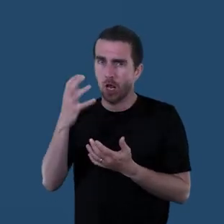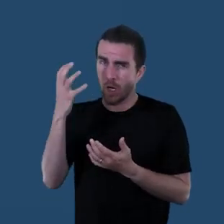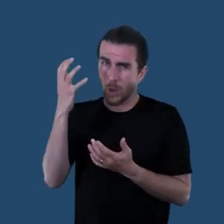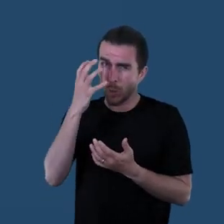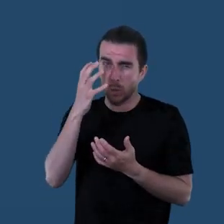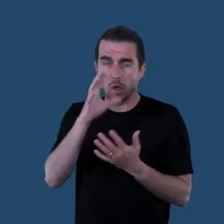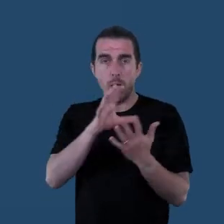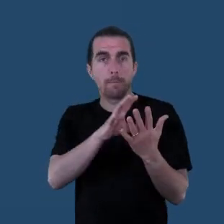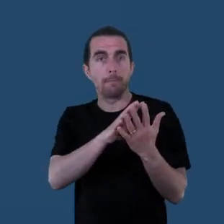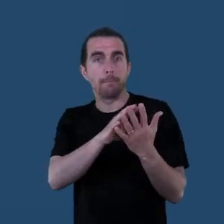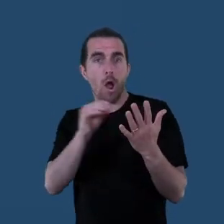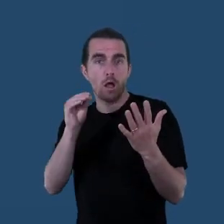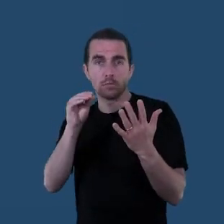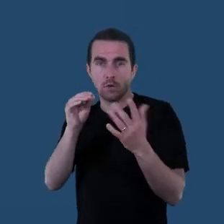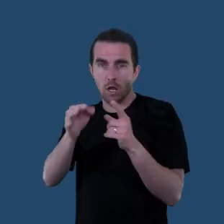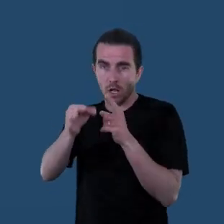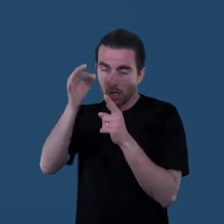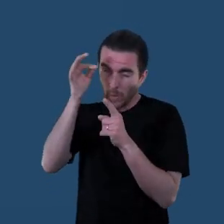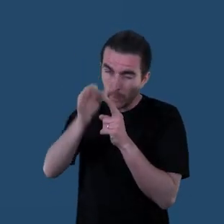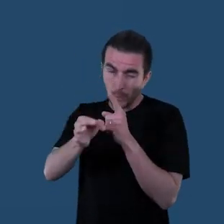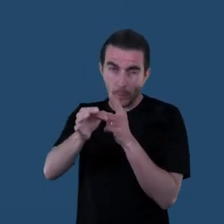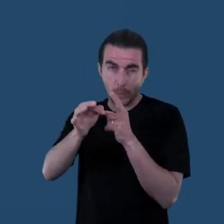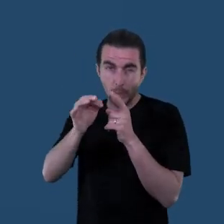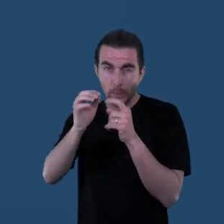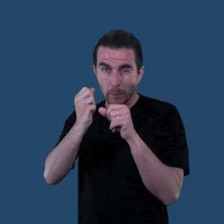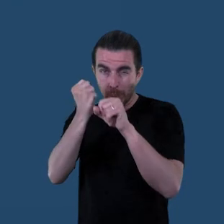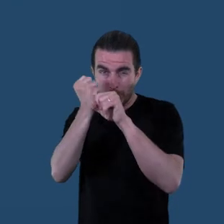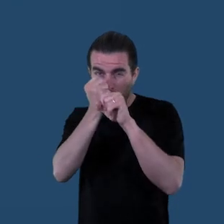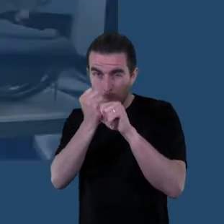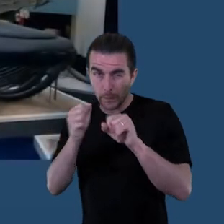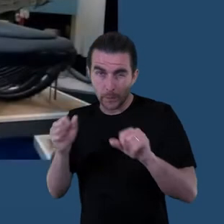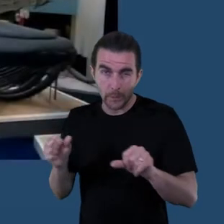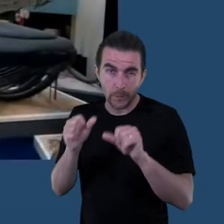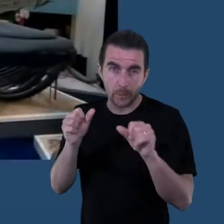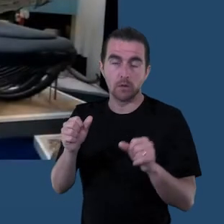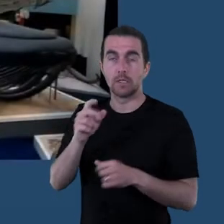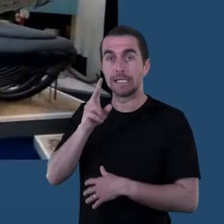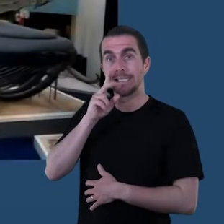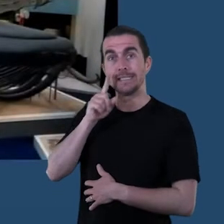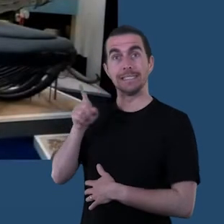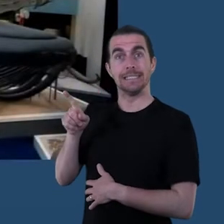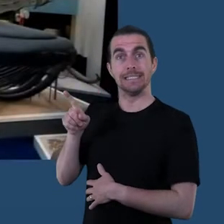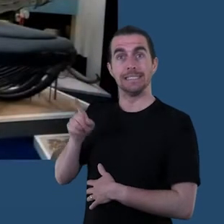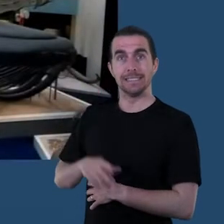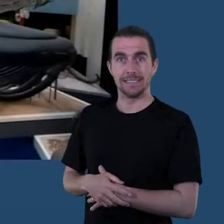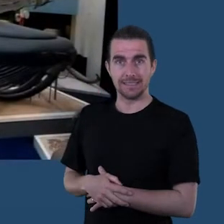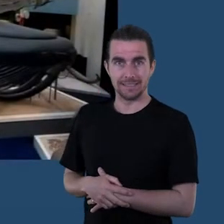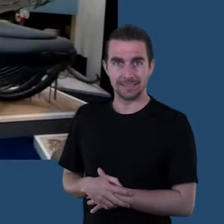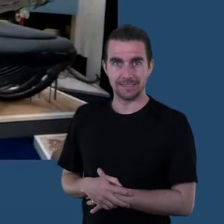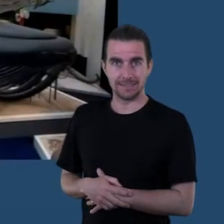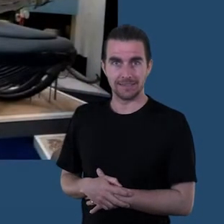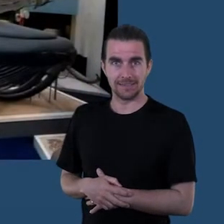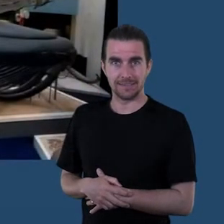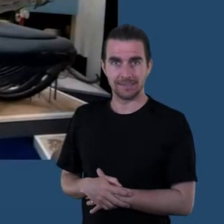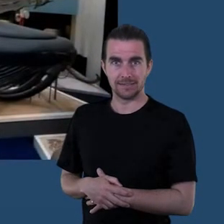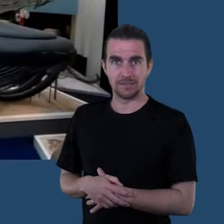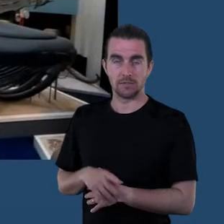accurate models of organisms that have been used both in display and also in research. And there's one above all else